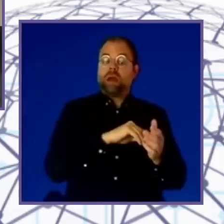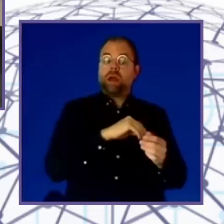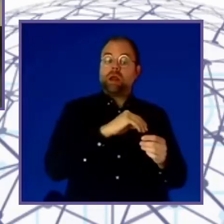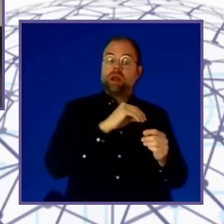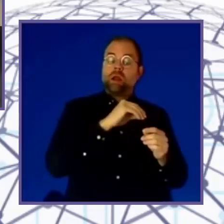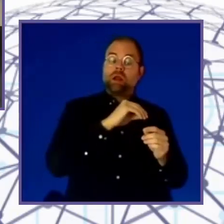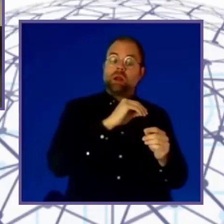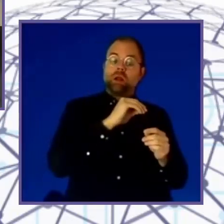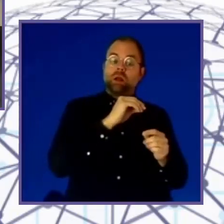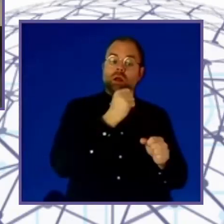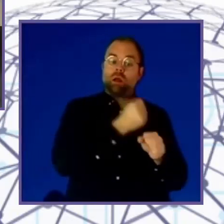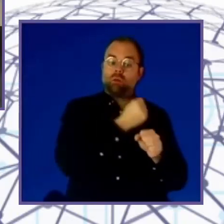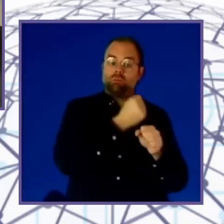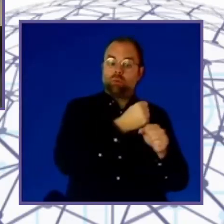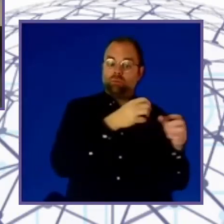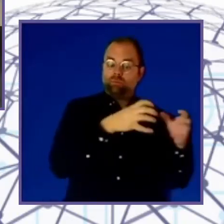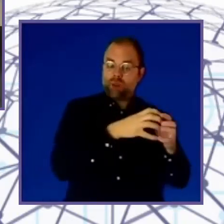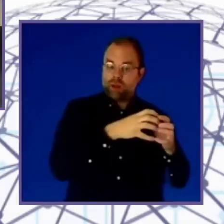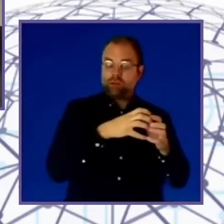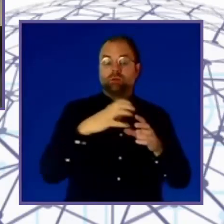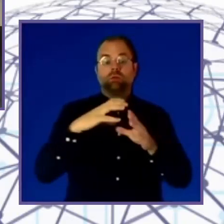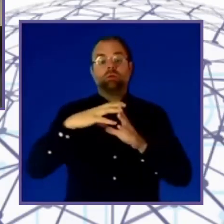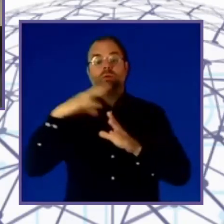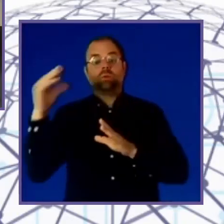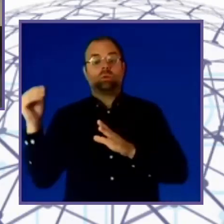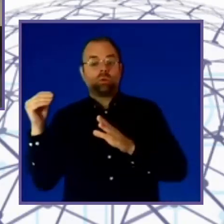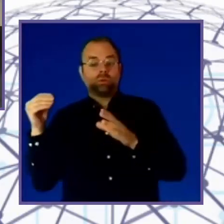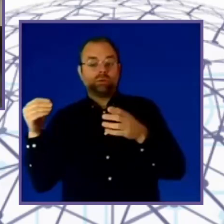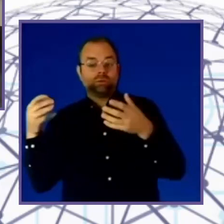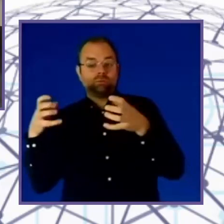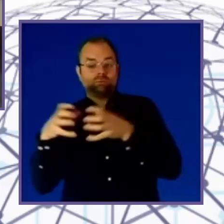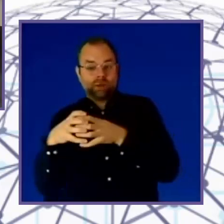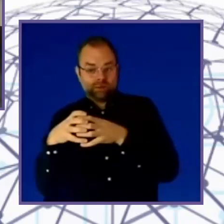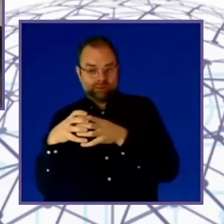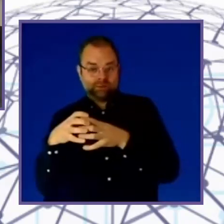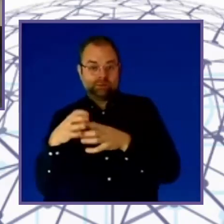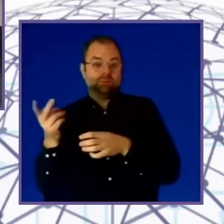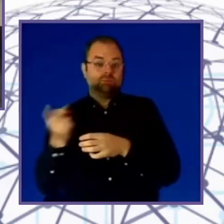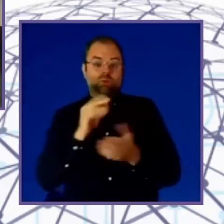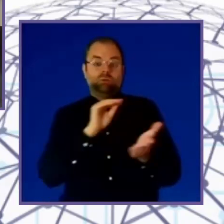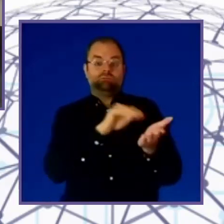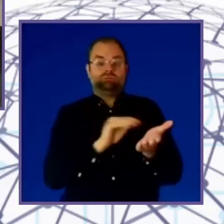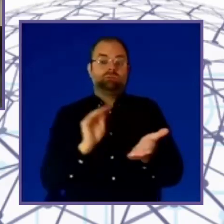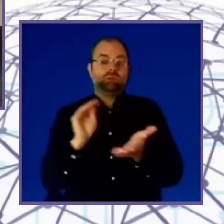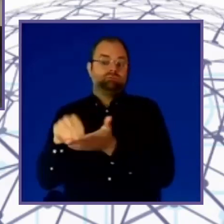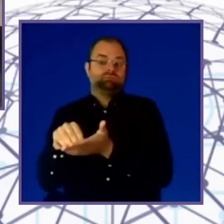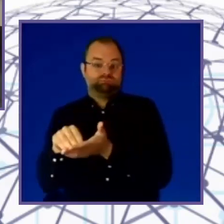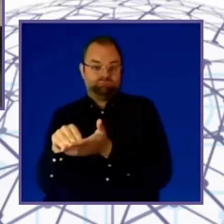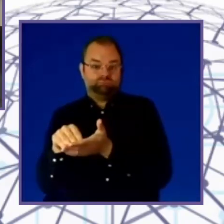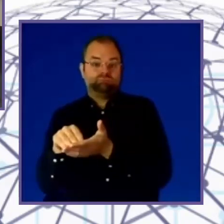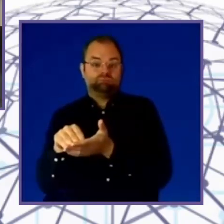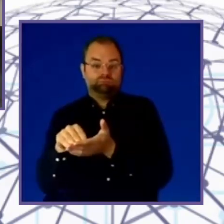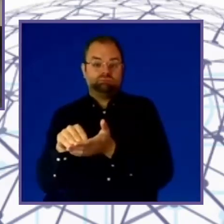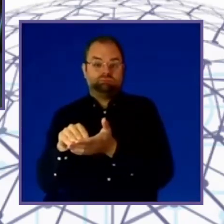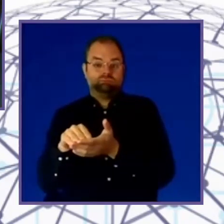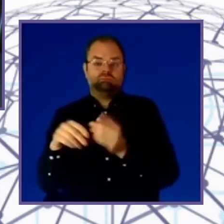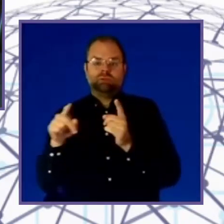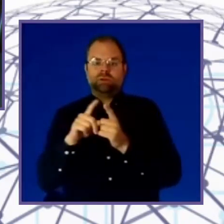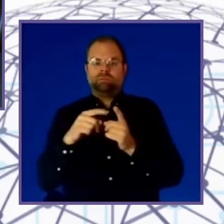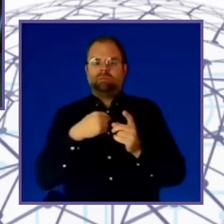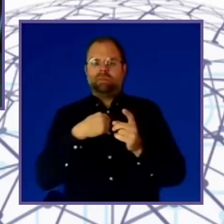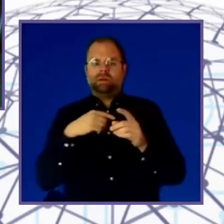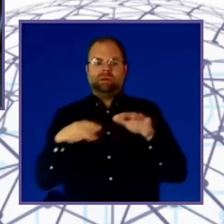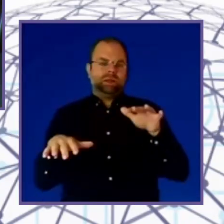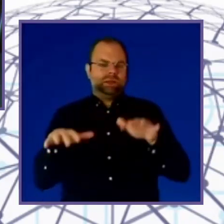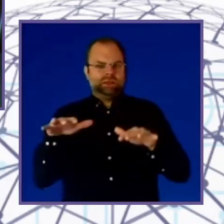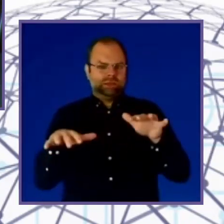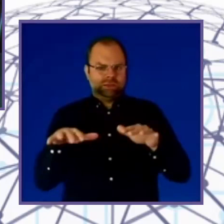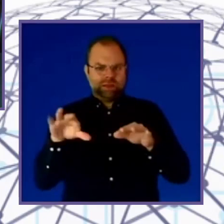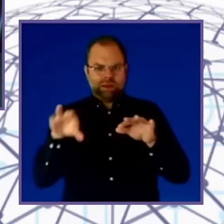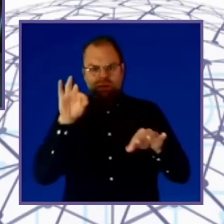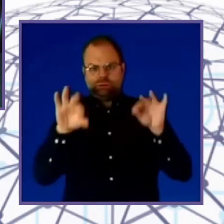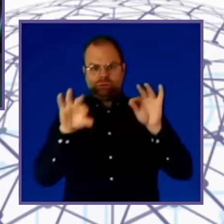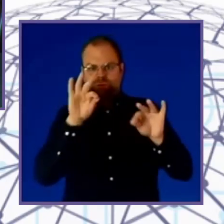charges from over 200 NHS hospitals in England was abolished, helping over 2.5 million disabled